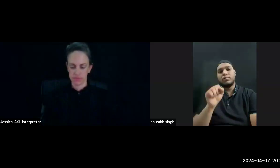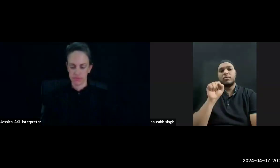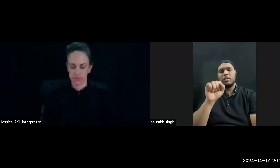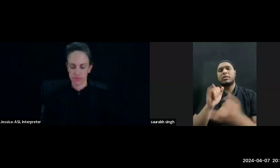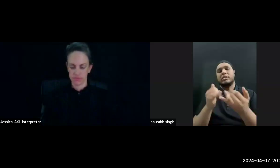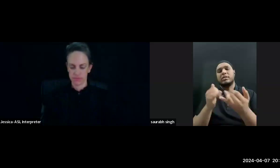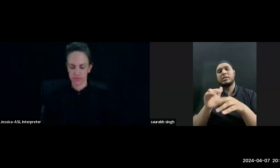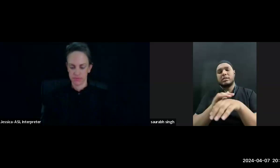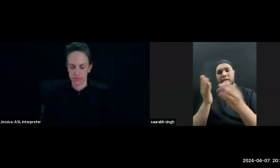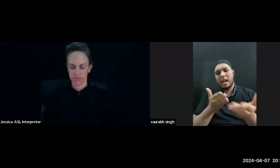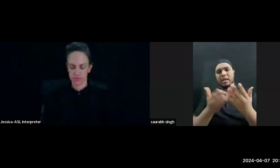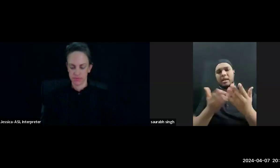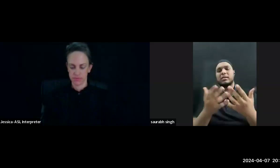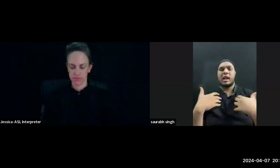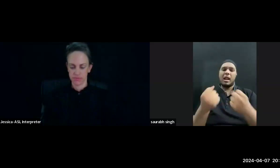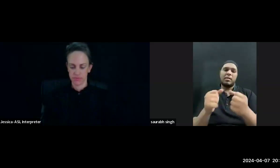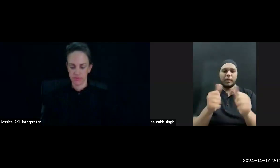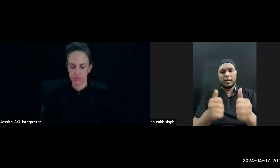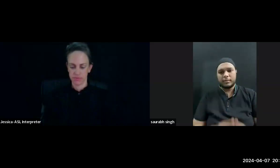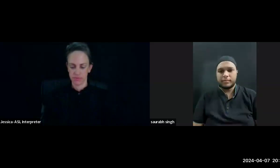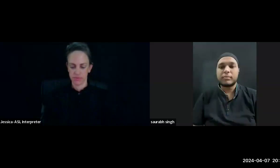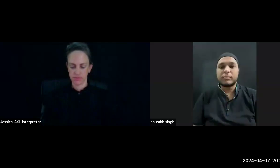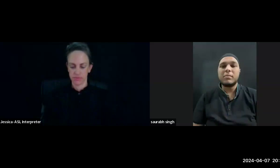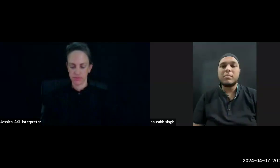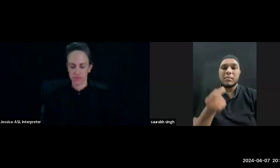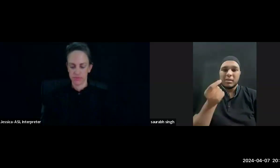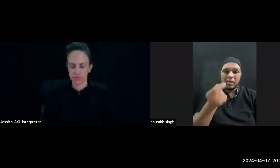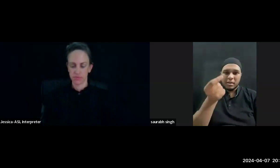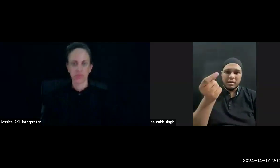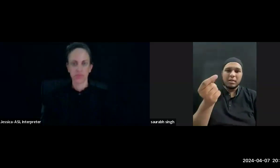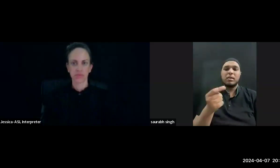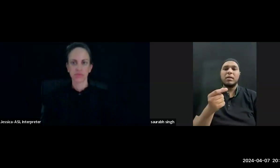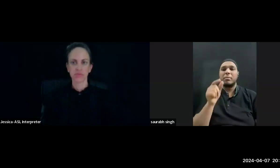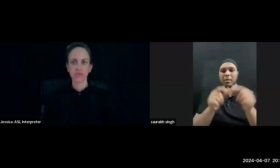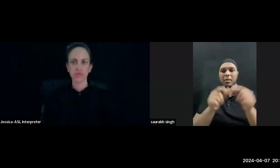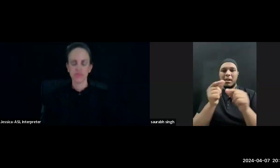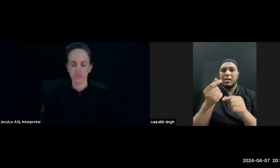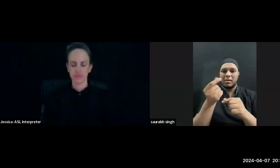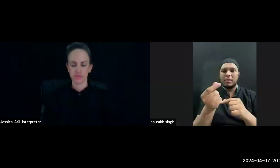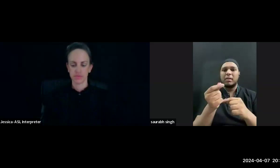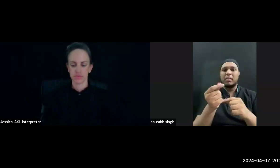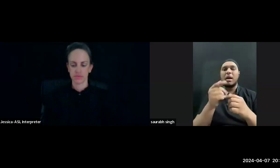Rehabilitation and usually the optometrist are the people who deal with it and there are quite good